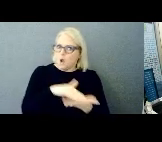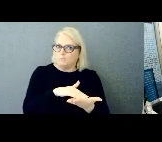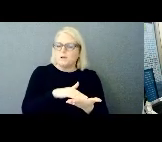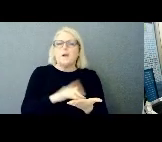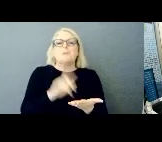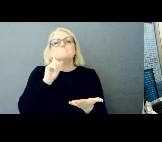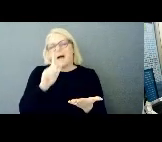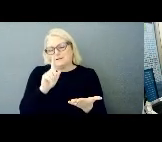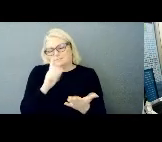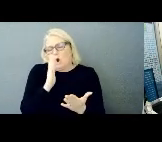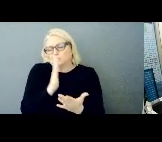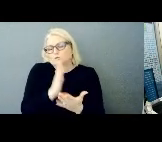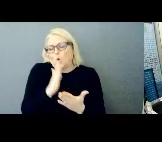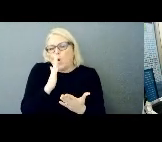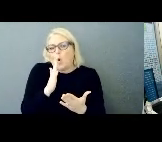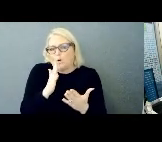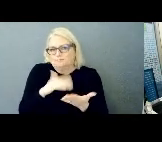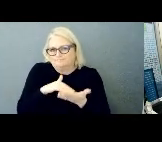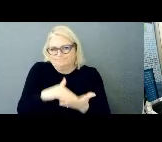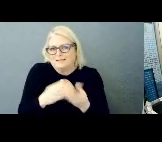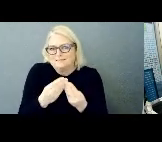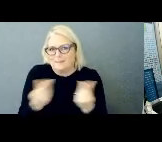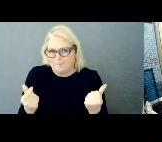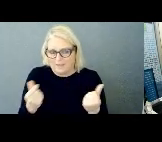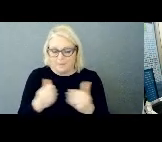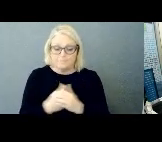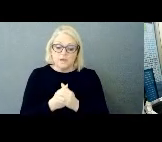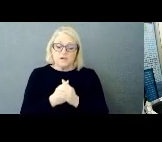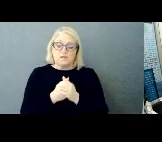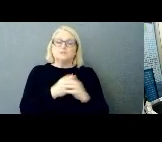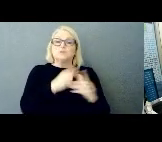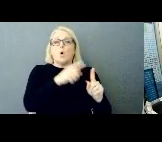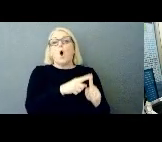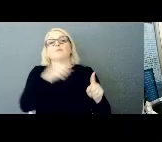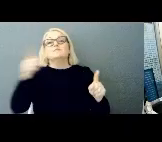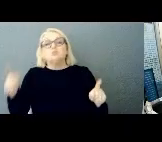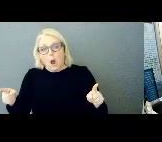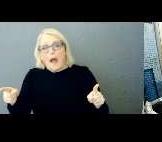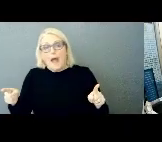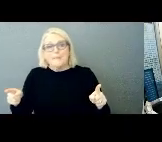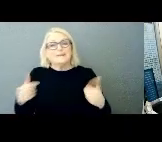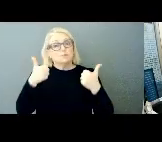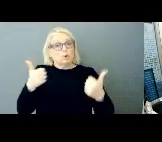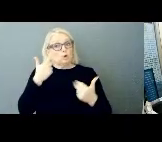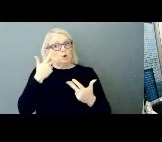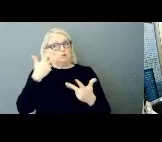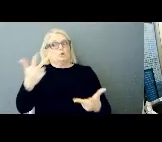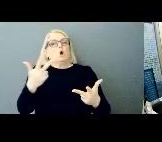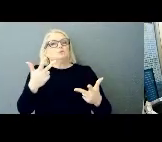for telling us how things are progressing over the time, but they don't tell us what to do tomorrow. For that, we need lead data,